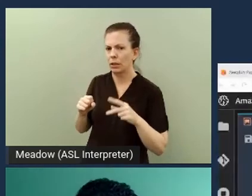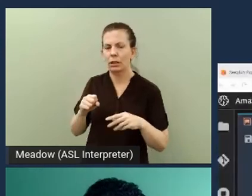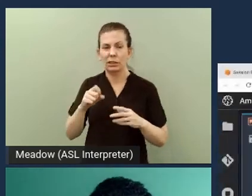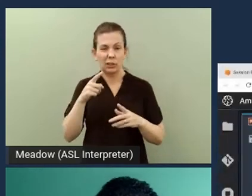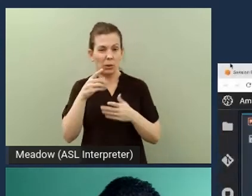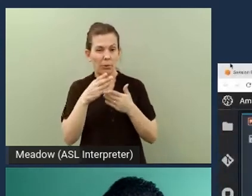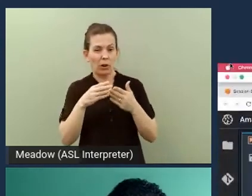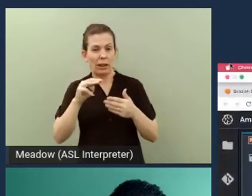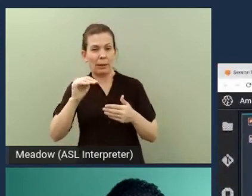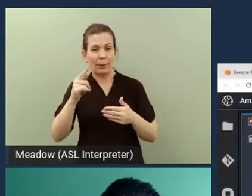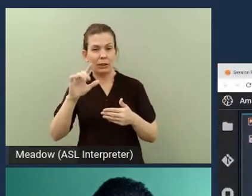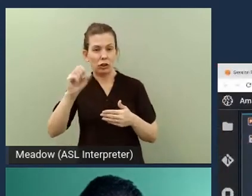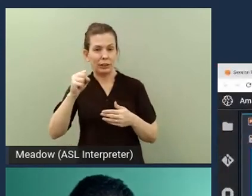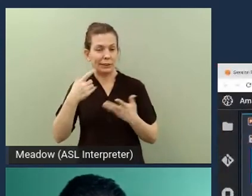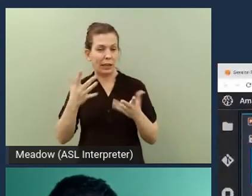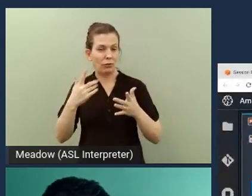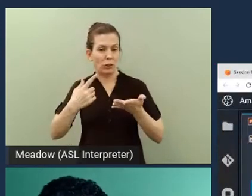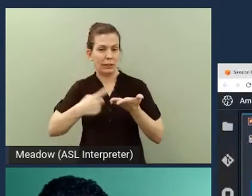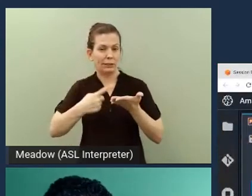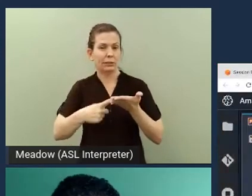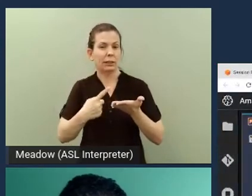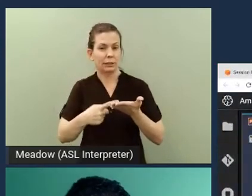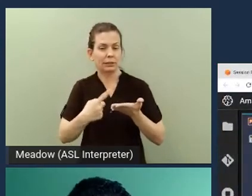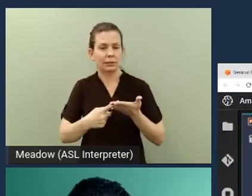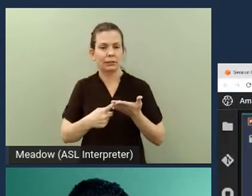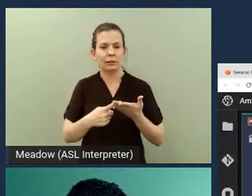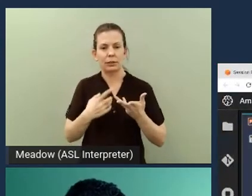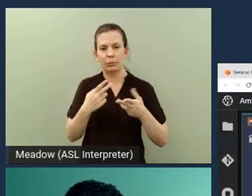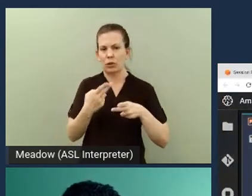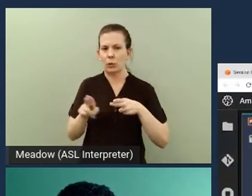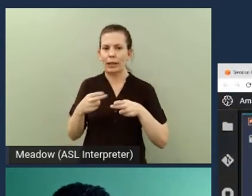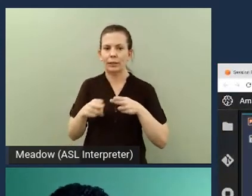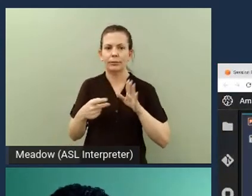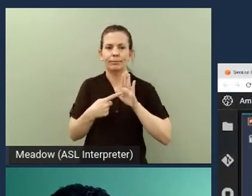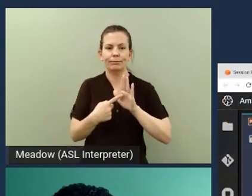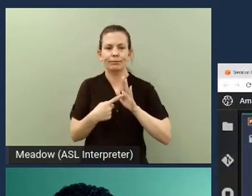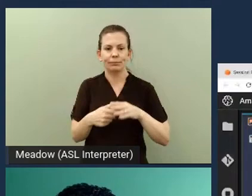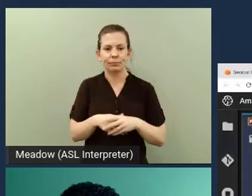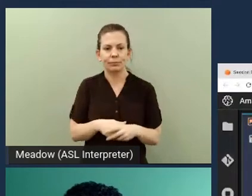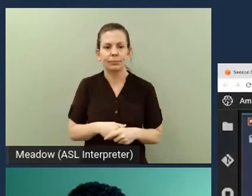that I spoke about, let me quickly get to the example over there.